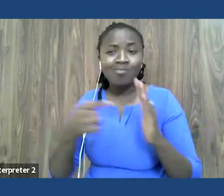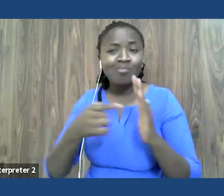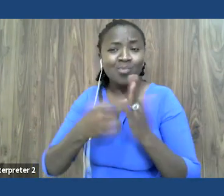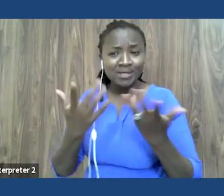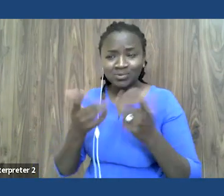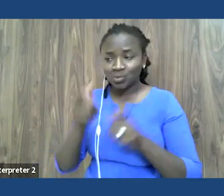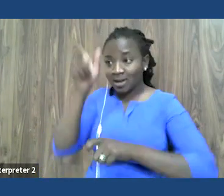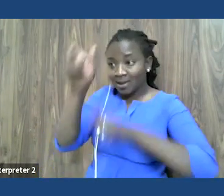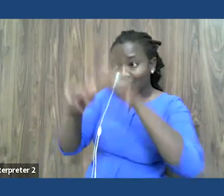years of work.